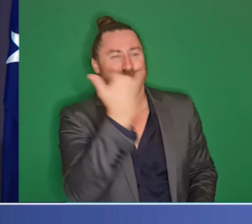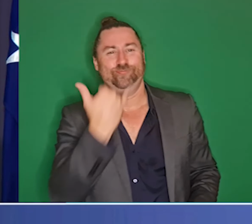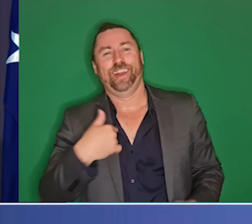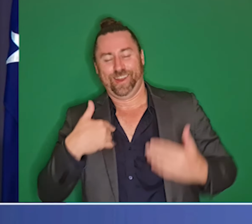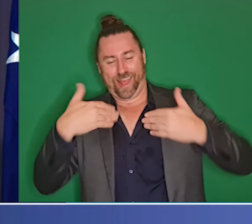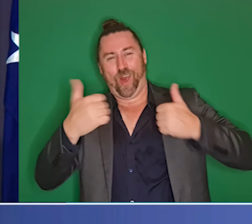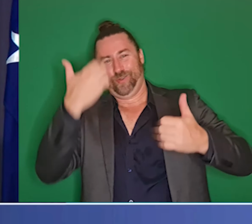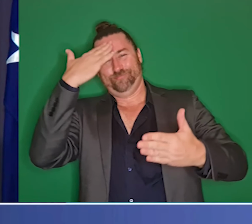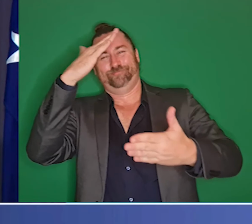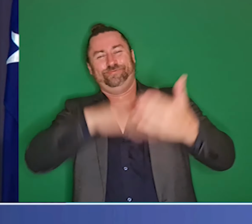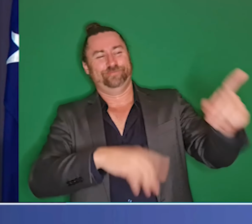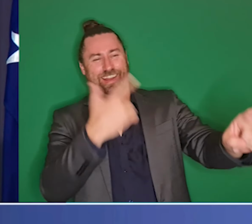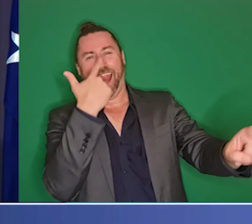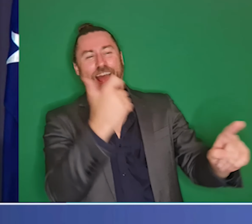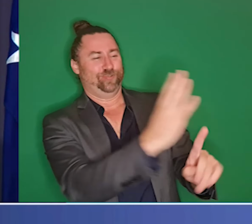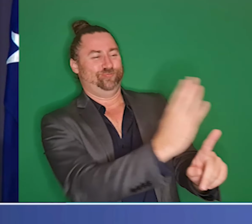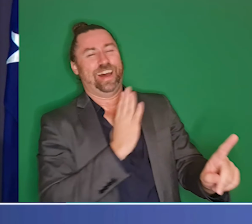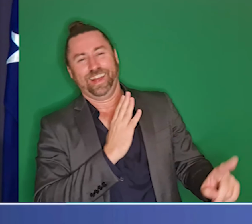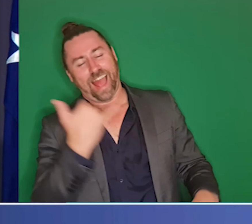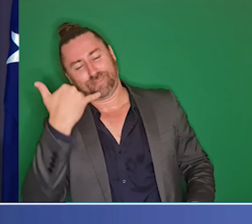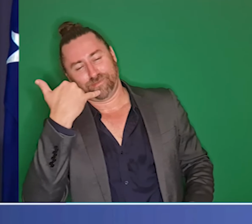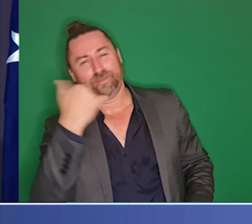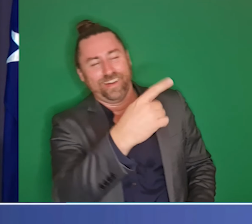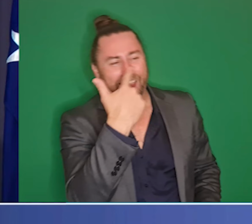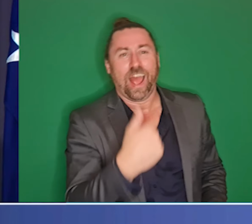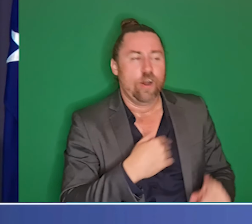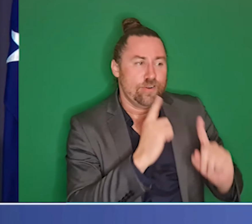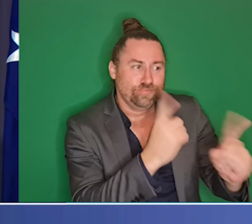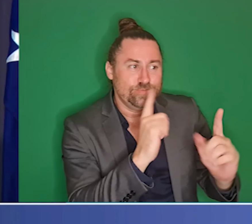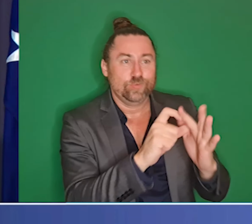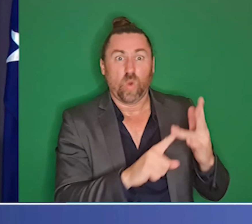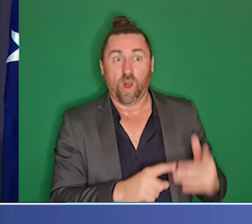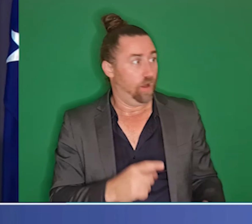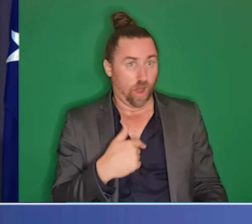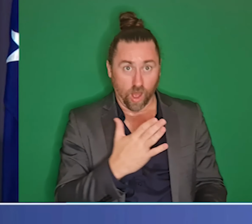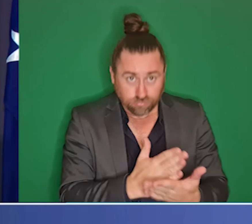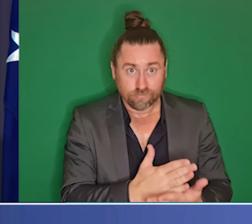so I did give them some advice, and they even took some of it.